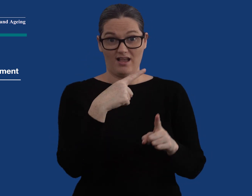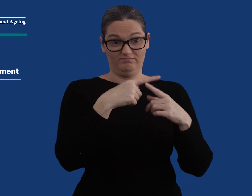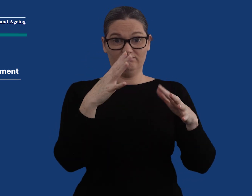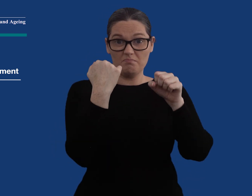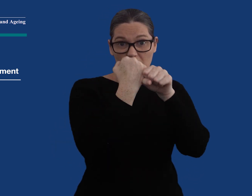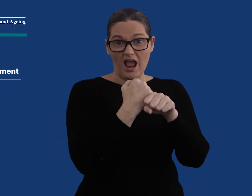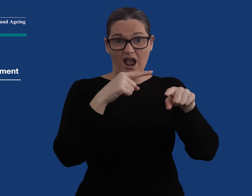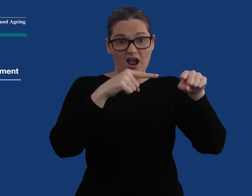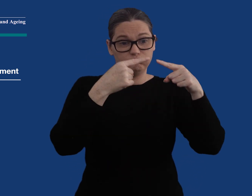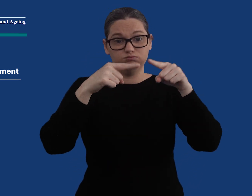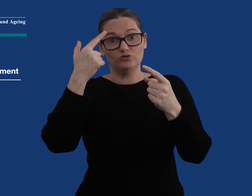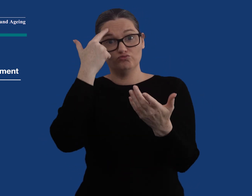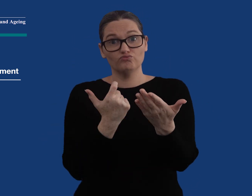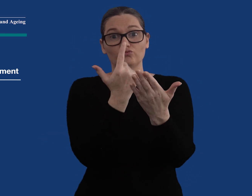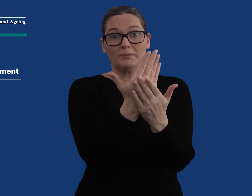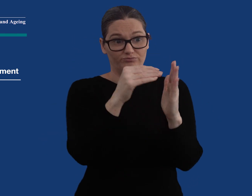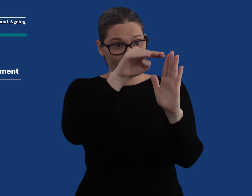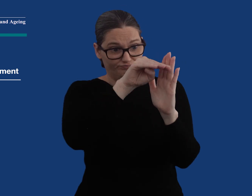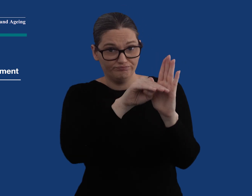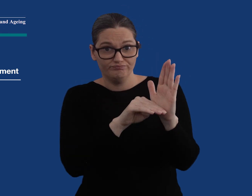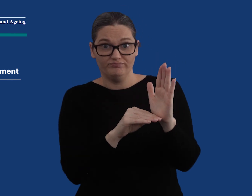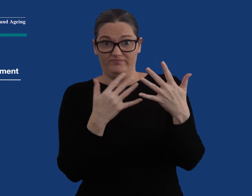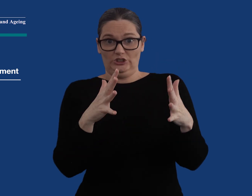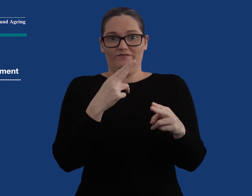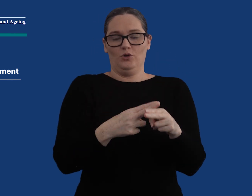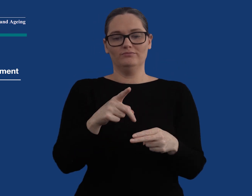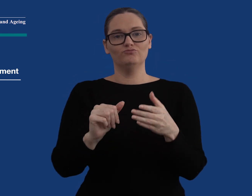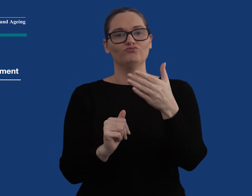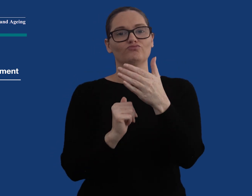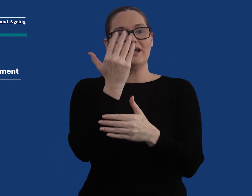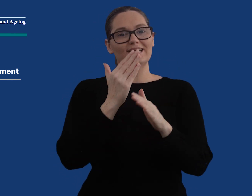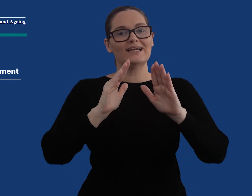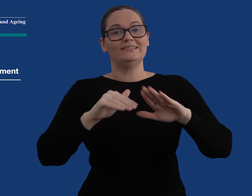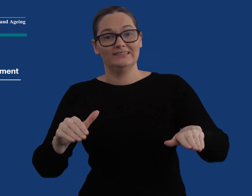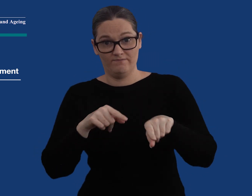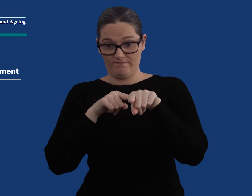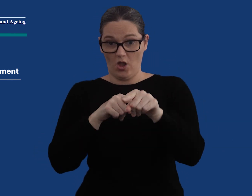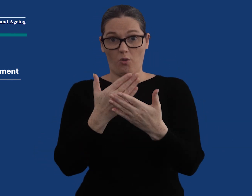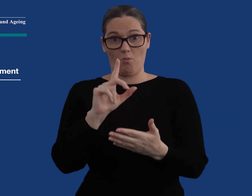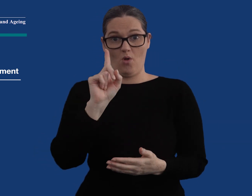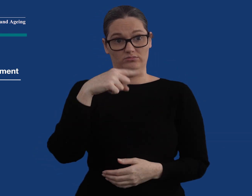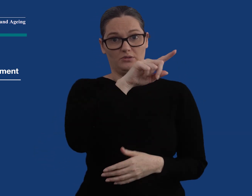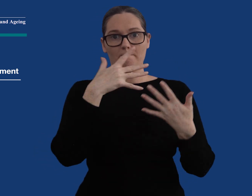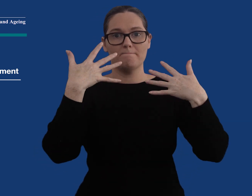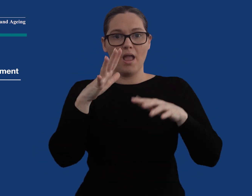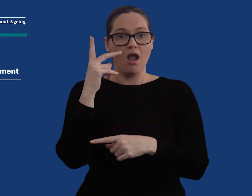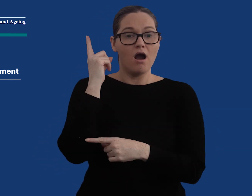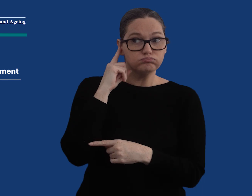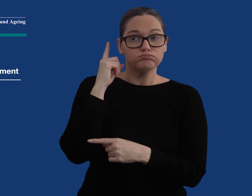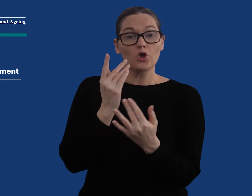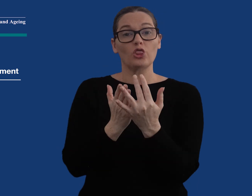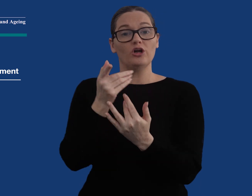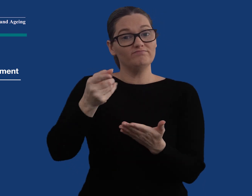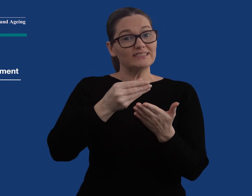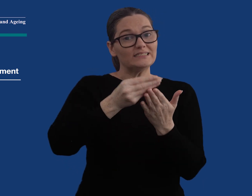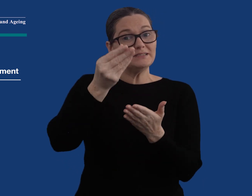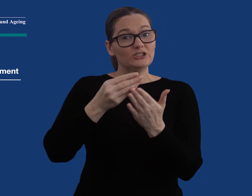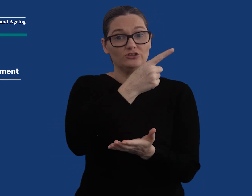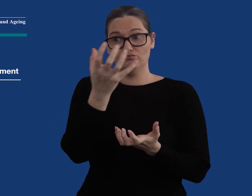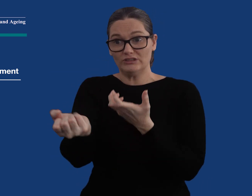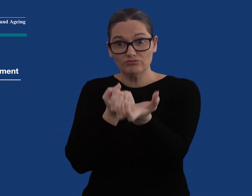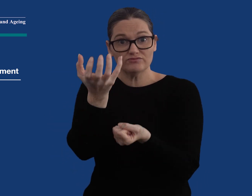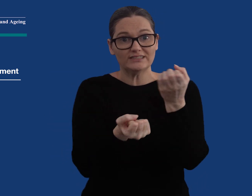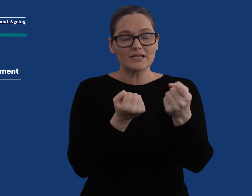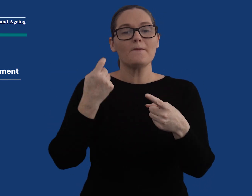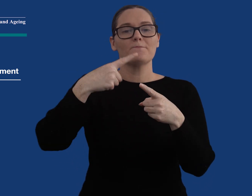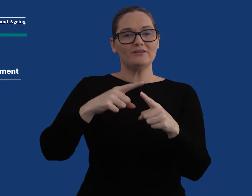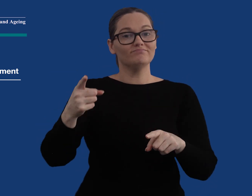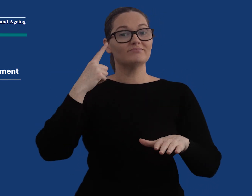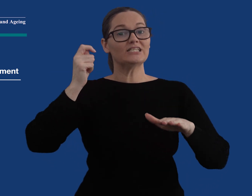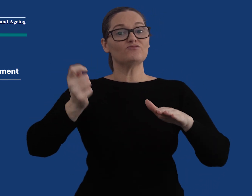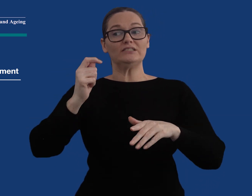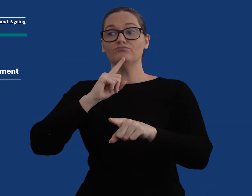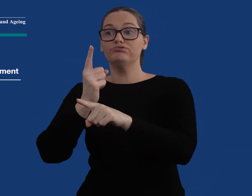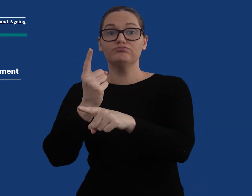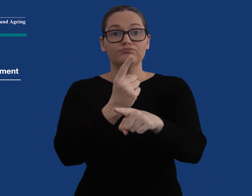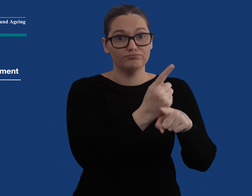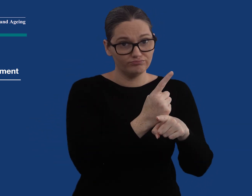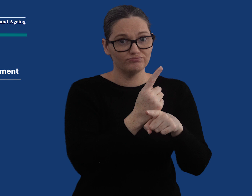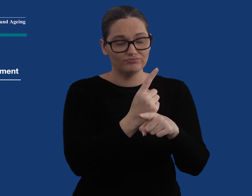It made a range of recommendations for Thriving Kids based on what it heard through submissions and hearings.